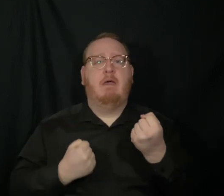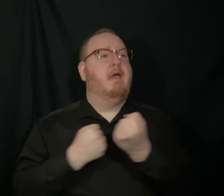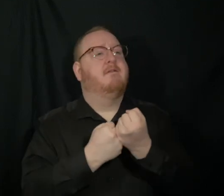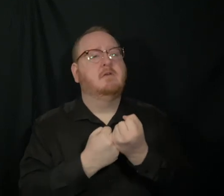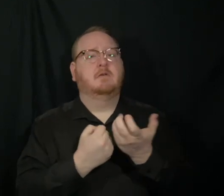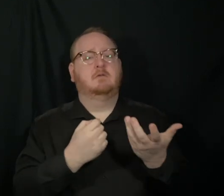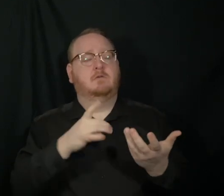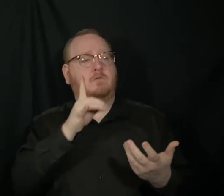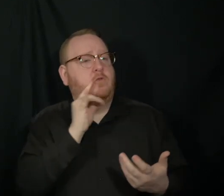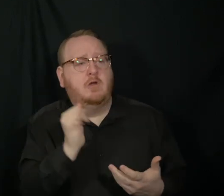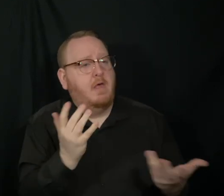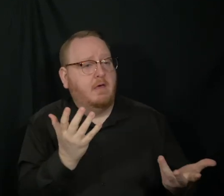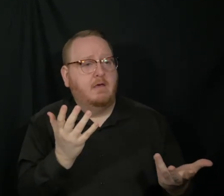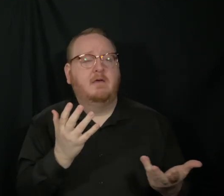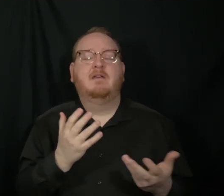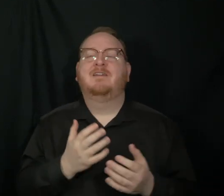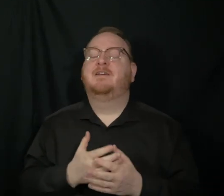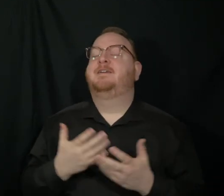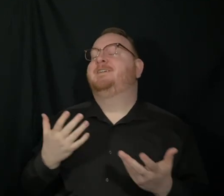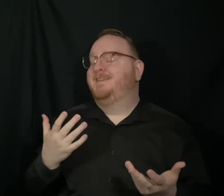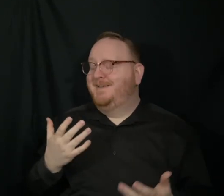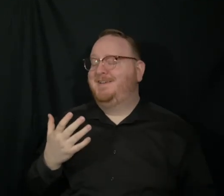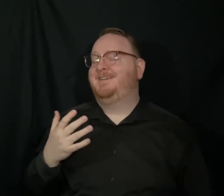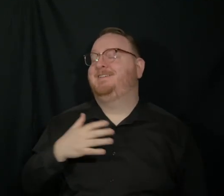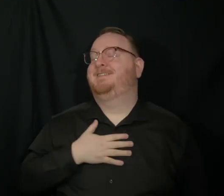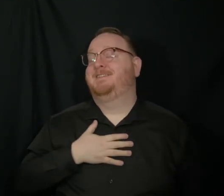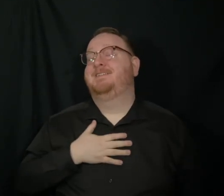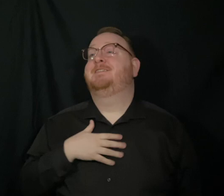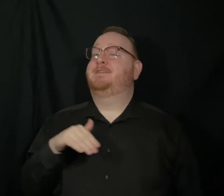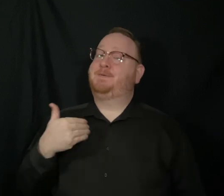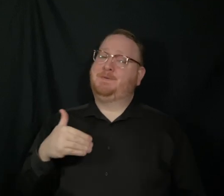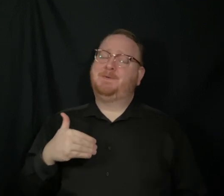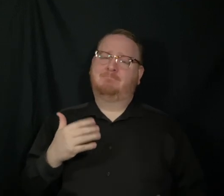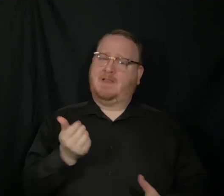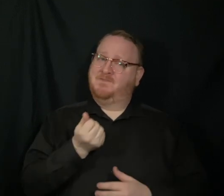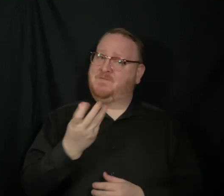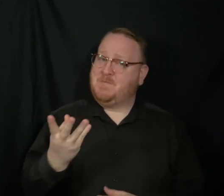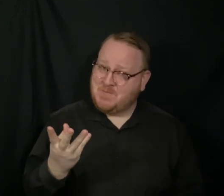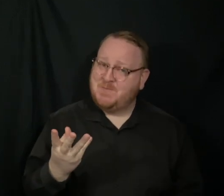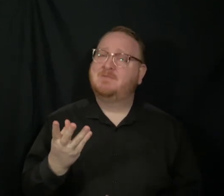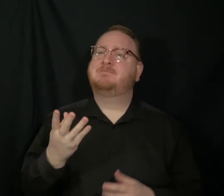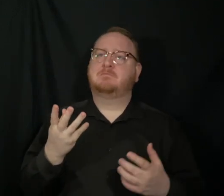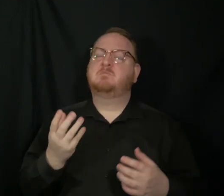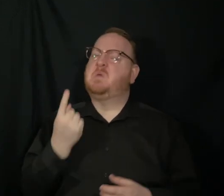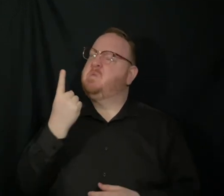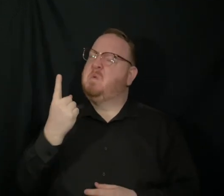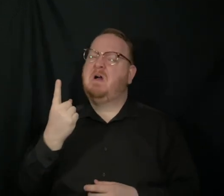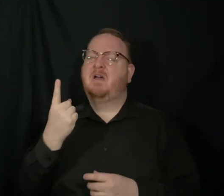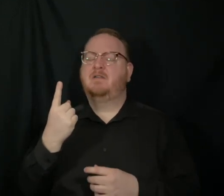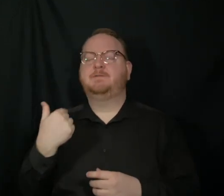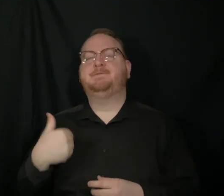Janel Frost: Oh, my goodness. So there are a couple experiences like that. But one in particular, that really makes me